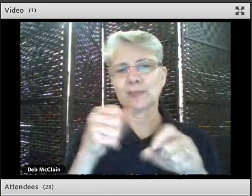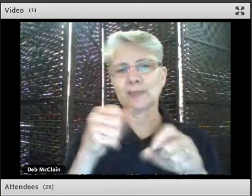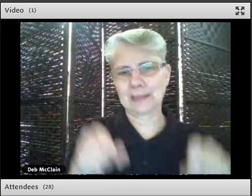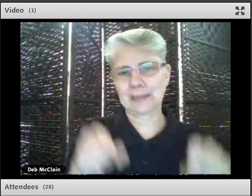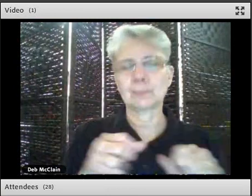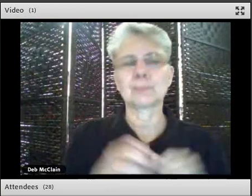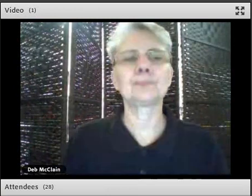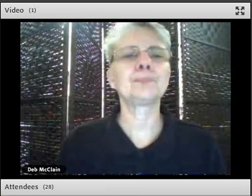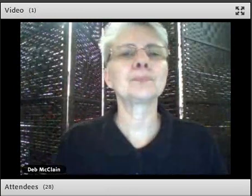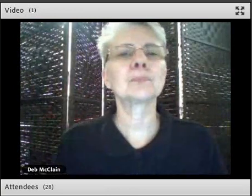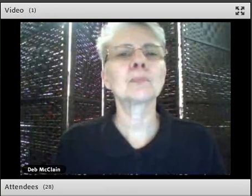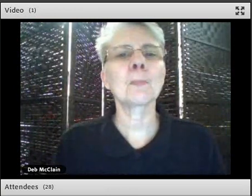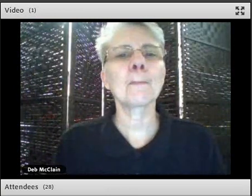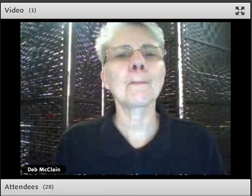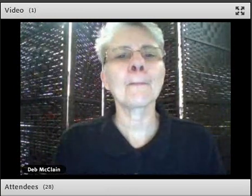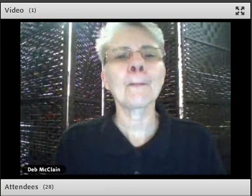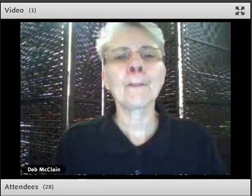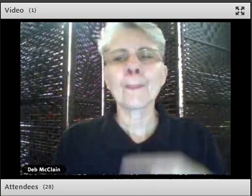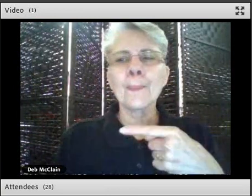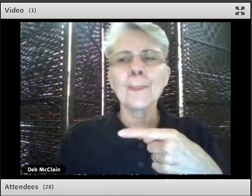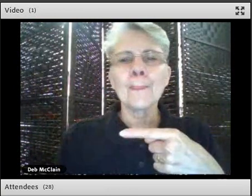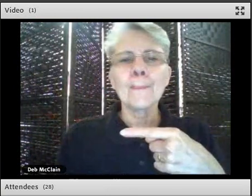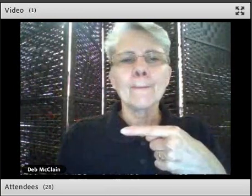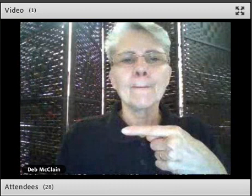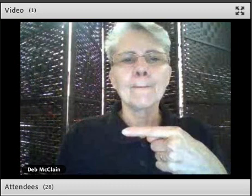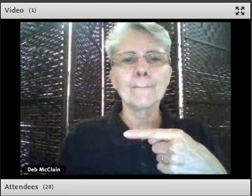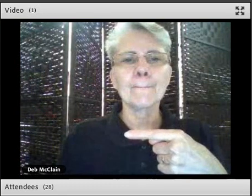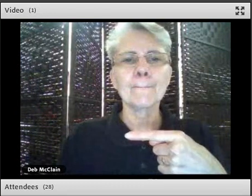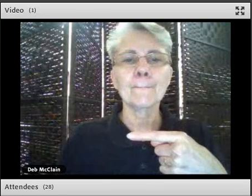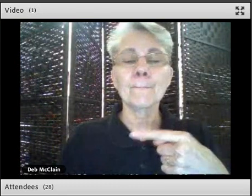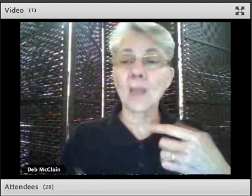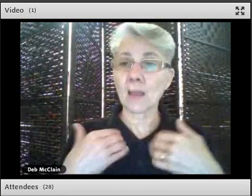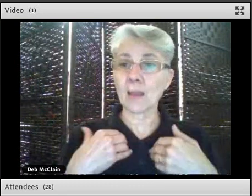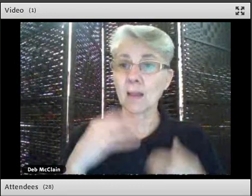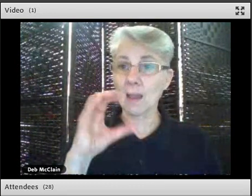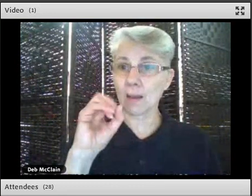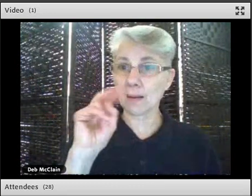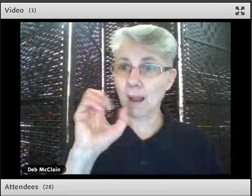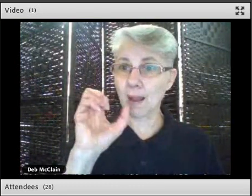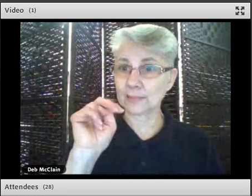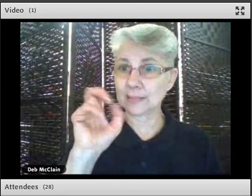We're not talking about musical recordings here, but from time to time,